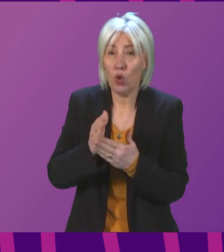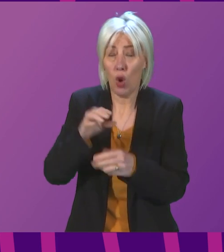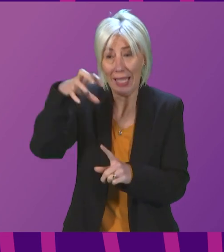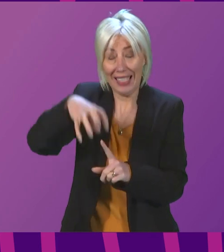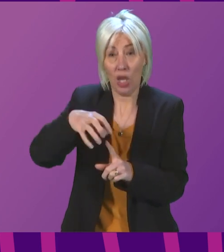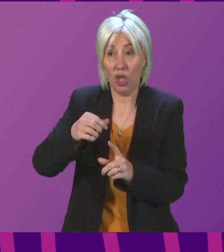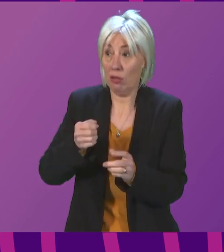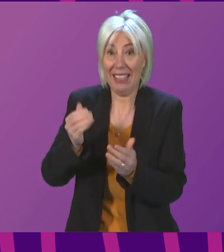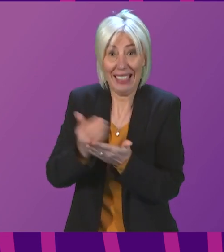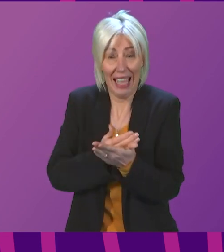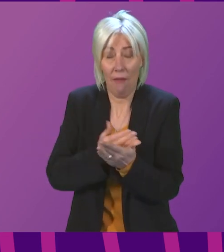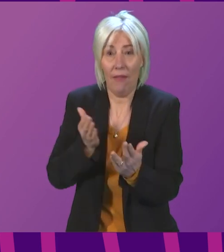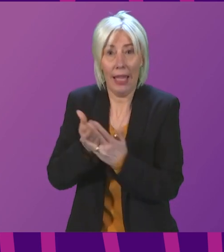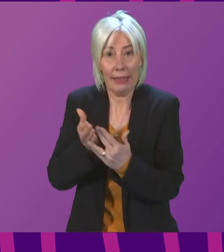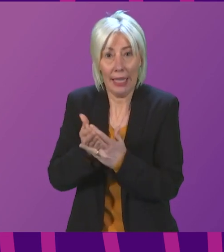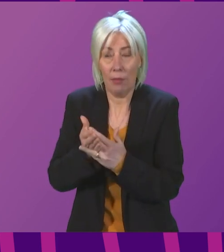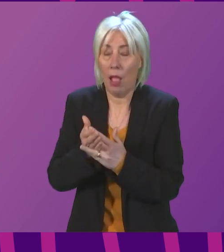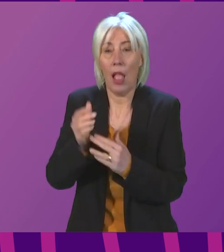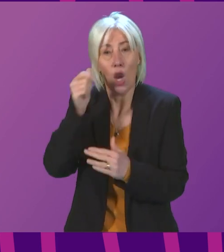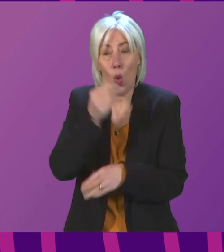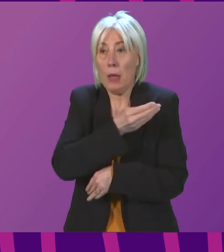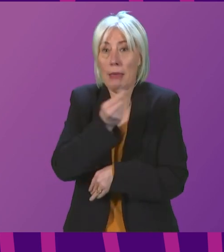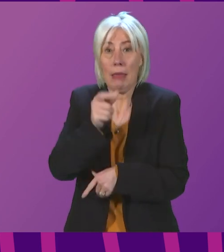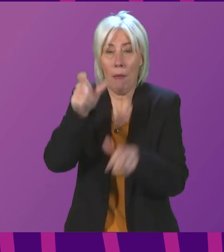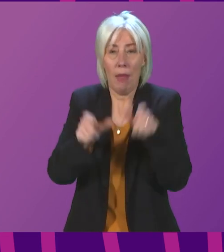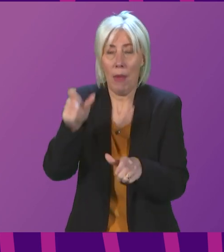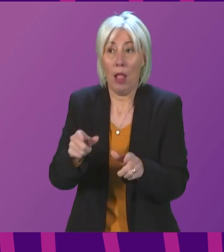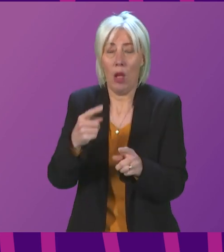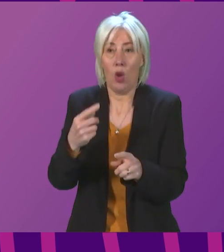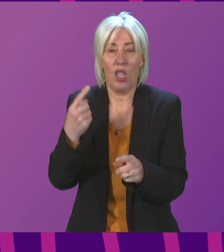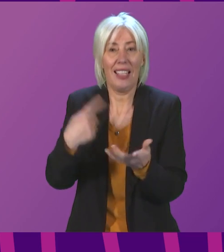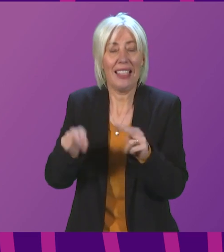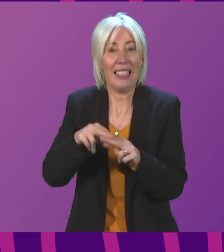Many of those workers go above and beyond, such as those at Dalmuir whose quick thinking recently saved a life.